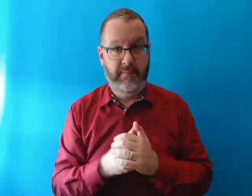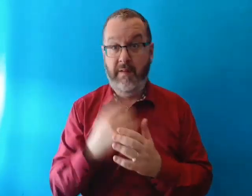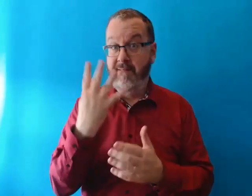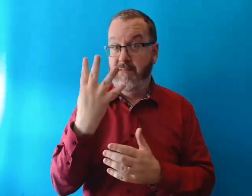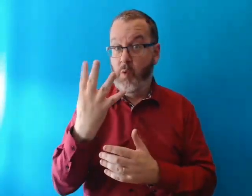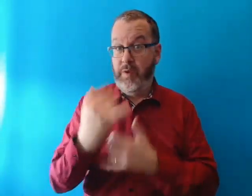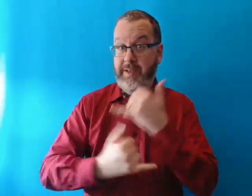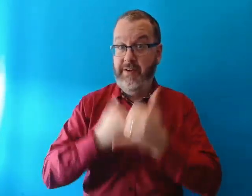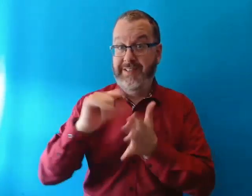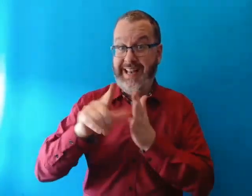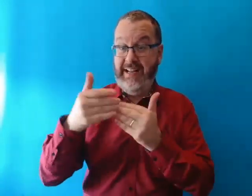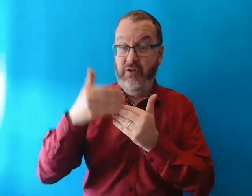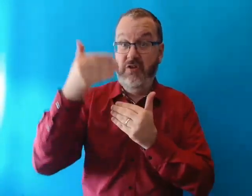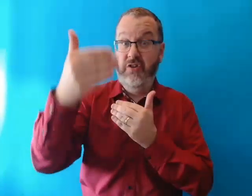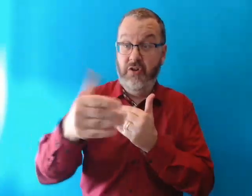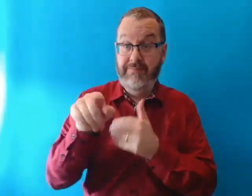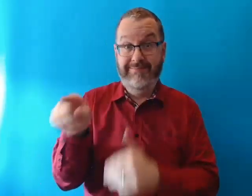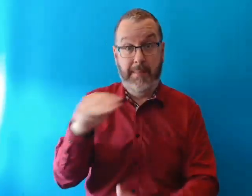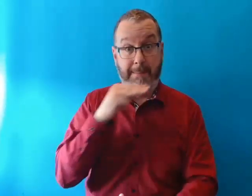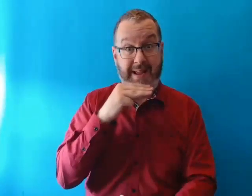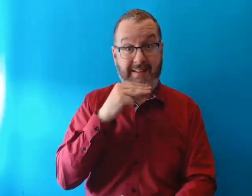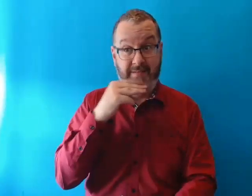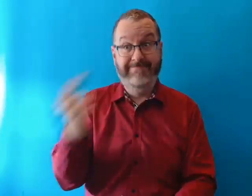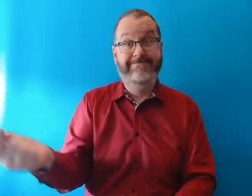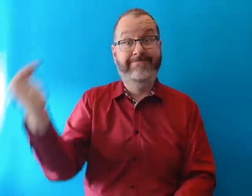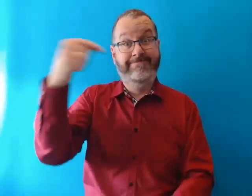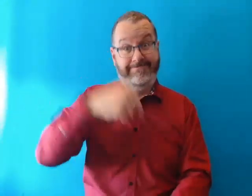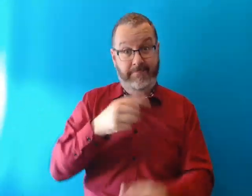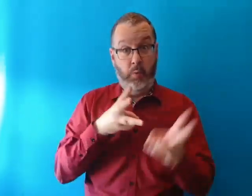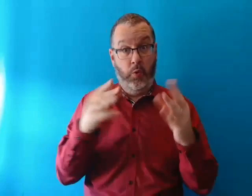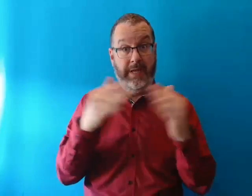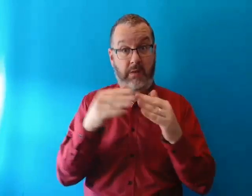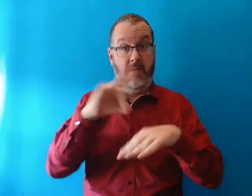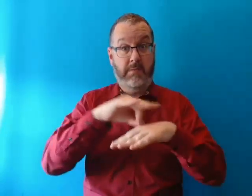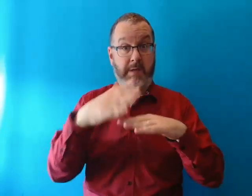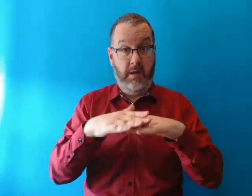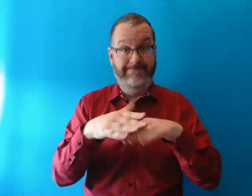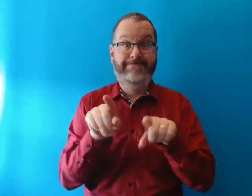Just four years later in 1916, Mike Kelly also died,